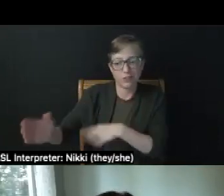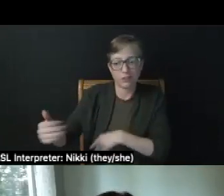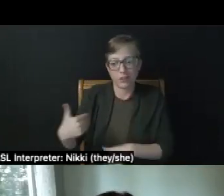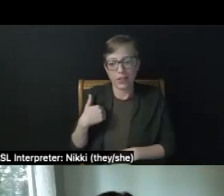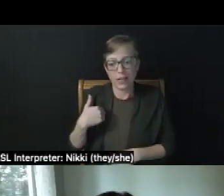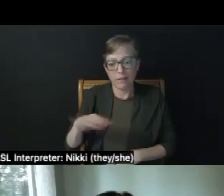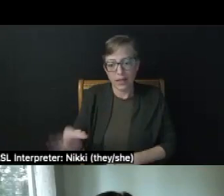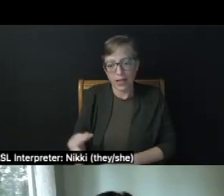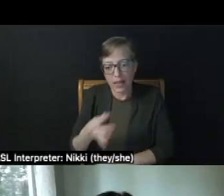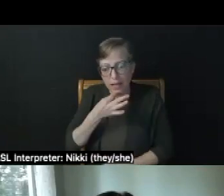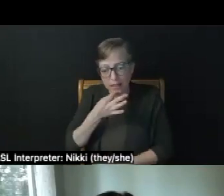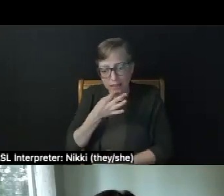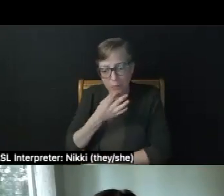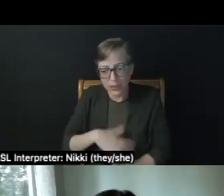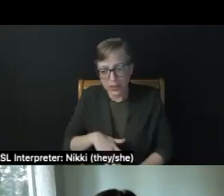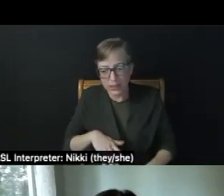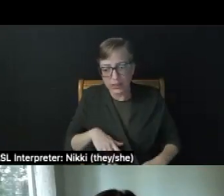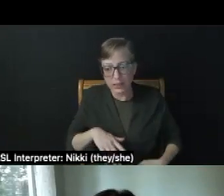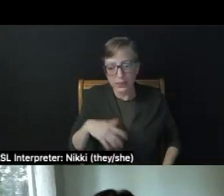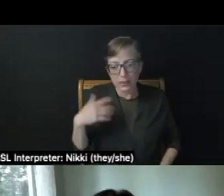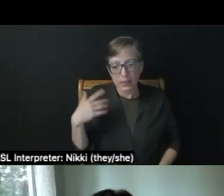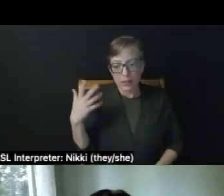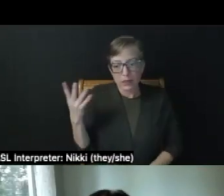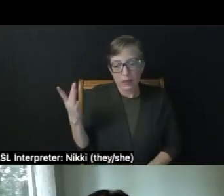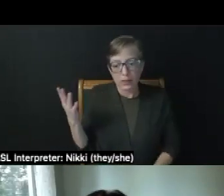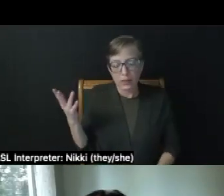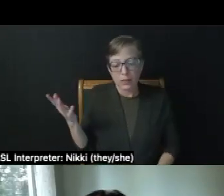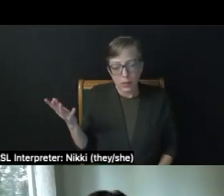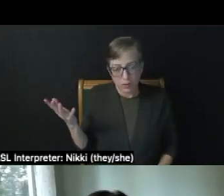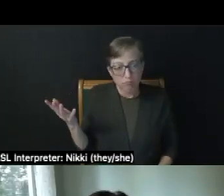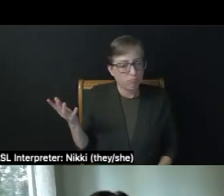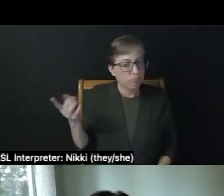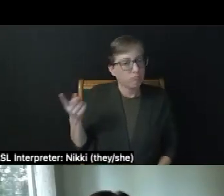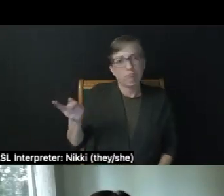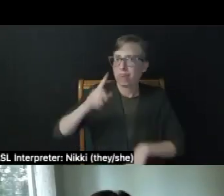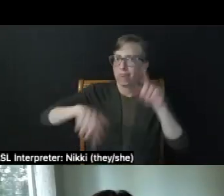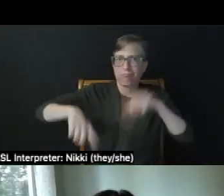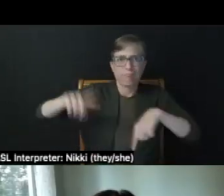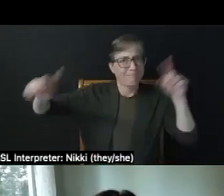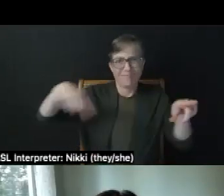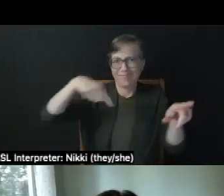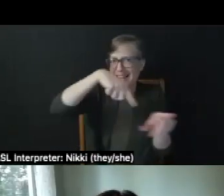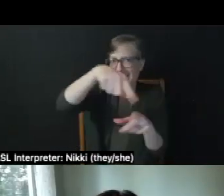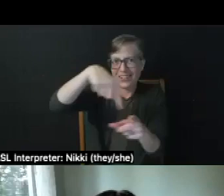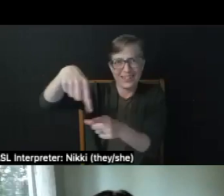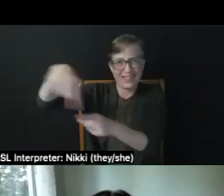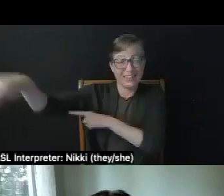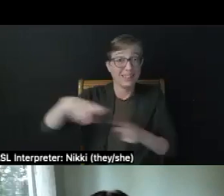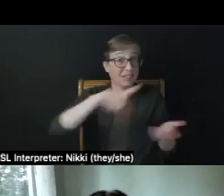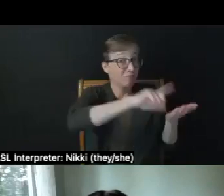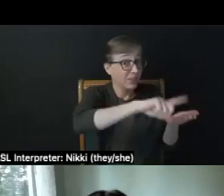in a variety of areas, including research, stakeholder engagement,